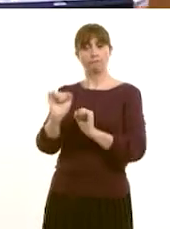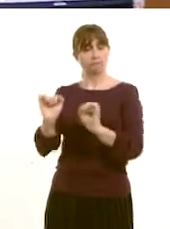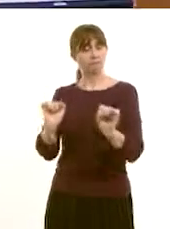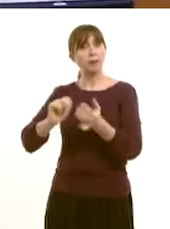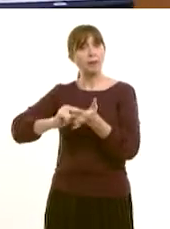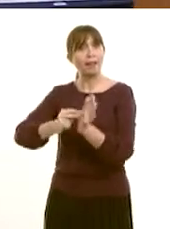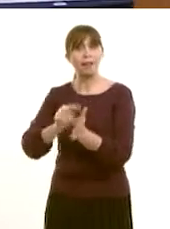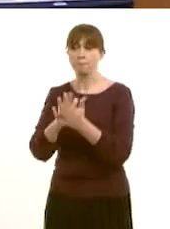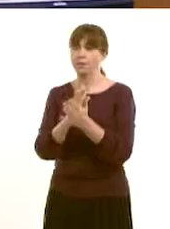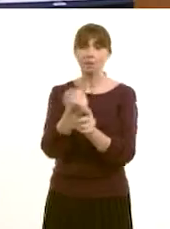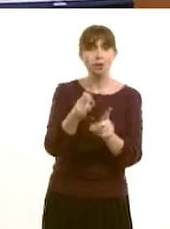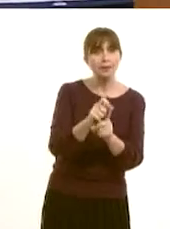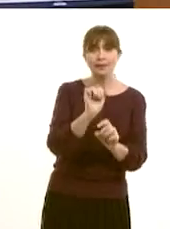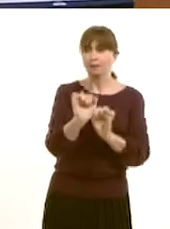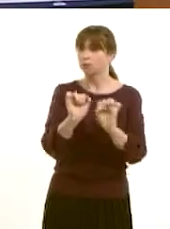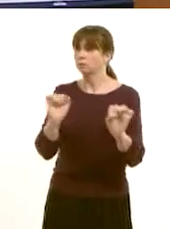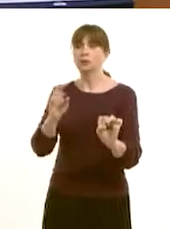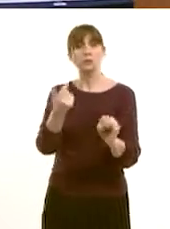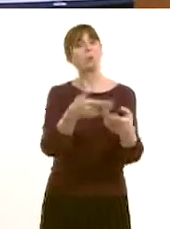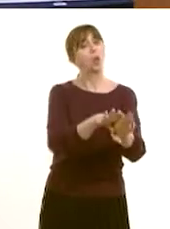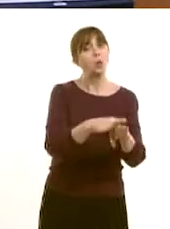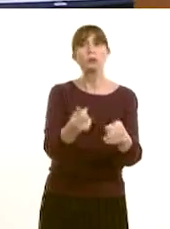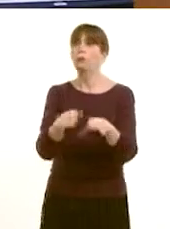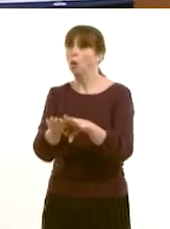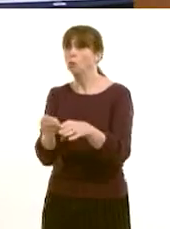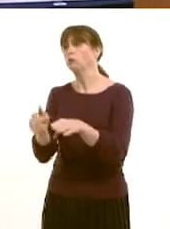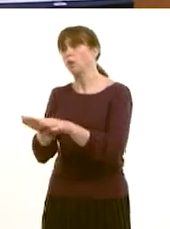Where practices have decided to close their doors, salaried GPs have been put in place